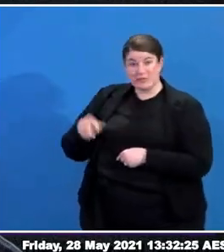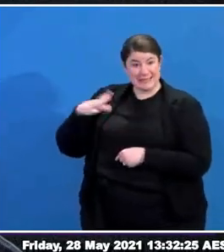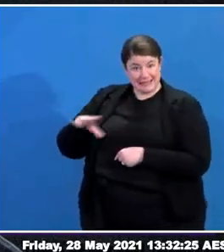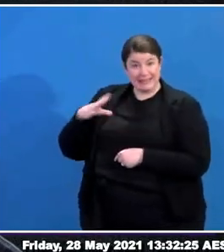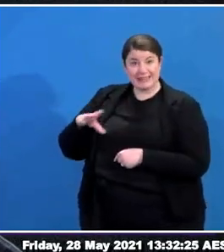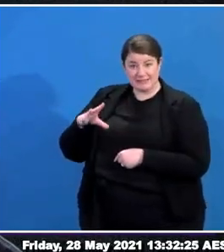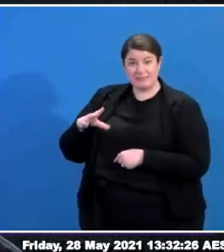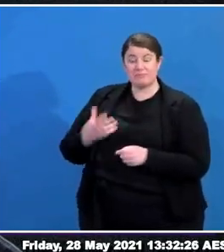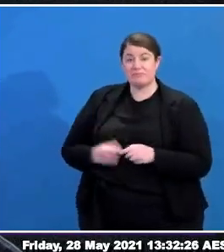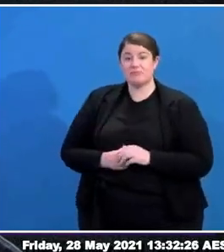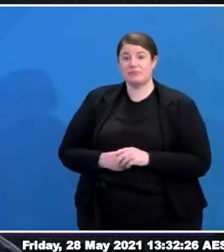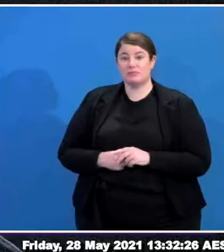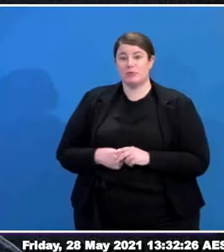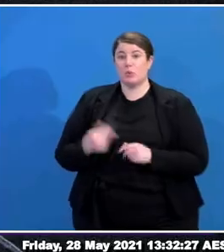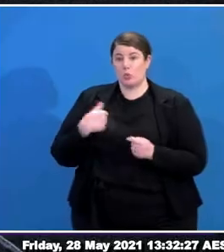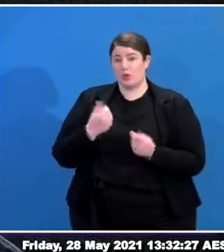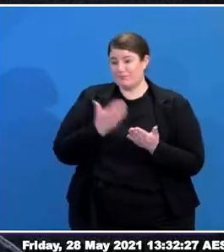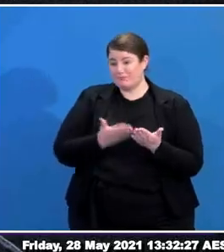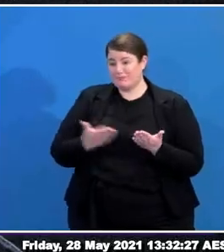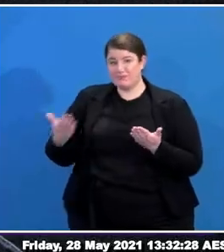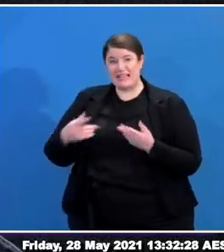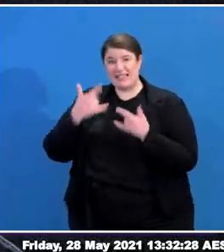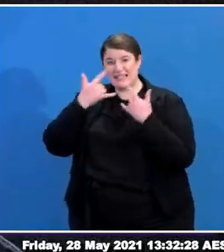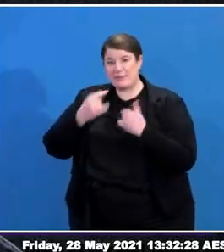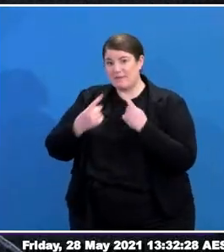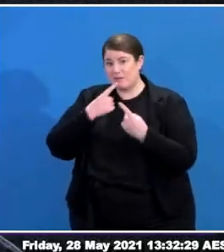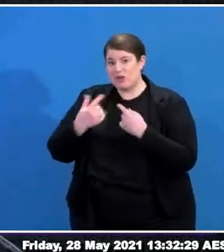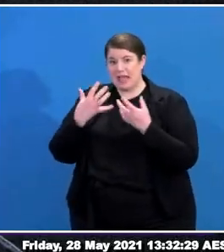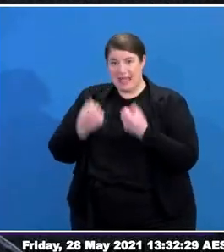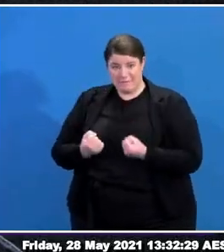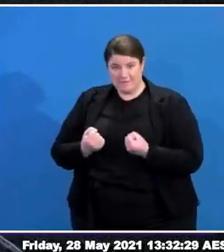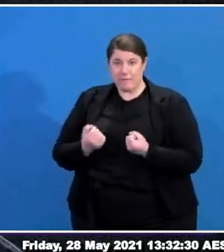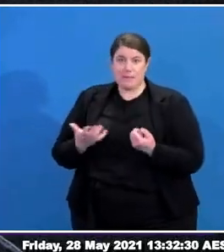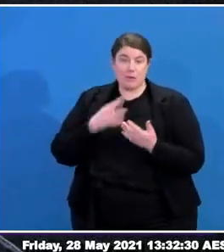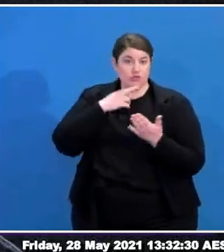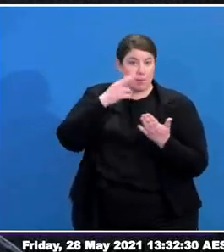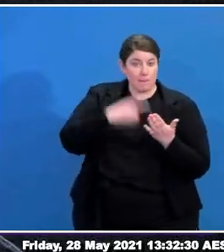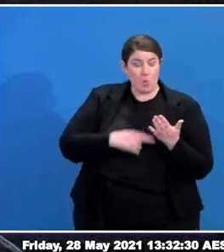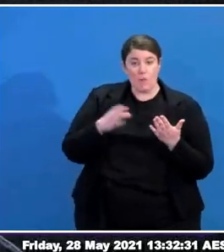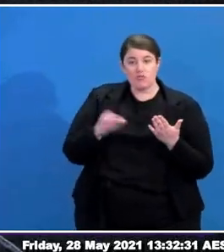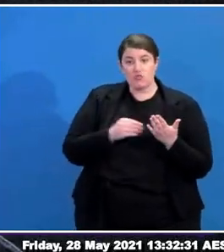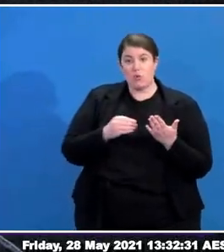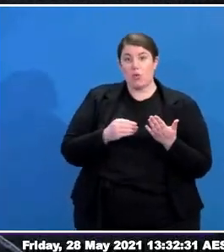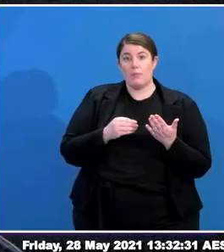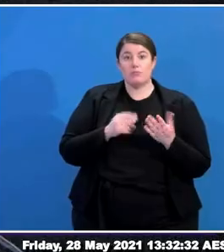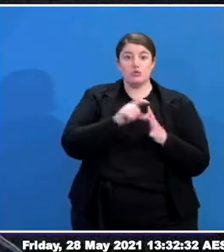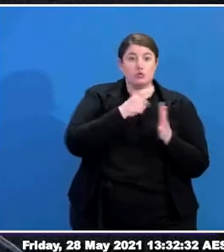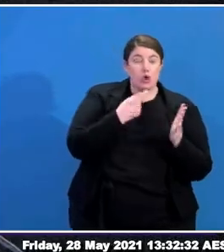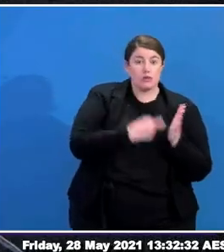We'll use all assessment information available to us. It could be reports from treating practitioners, allied health